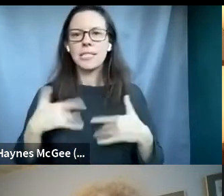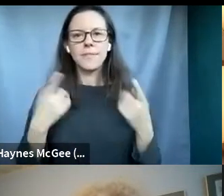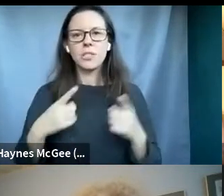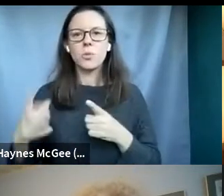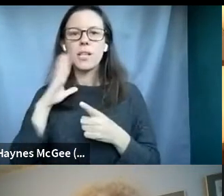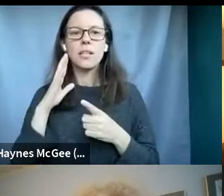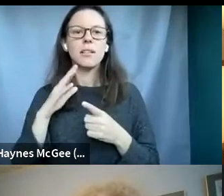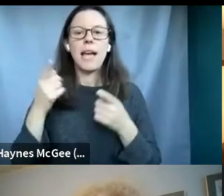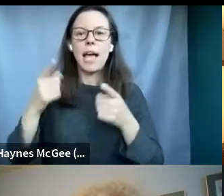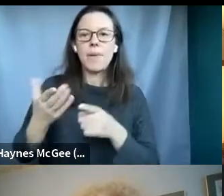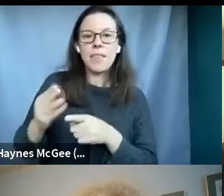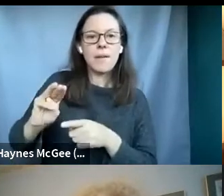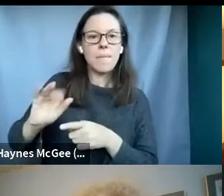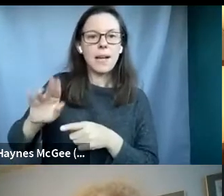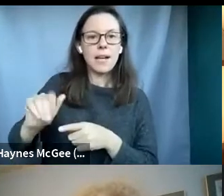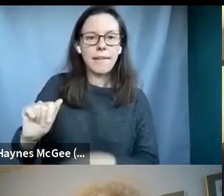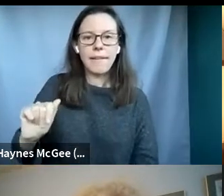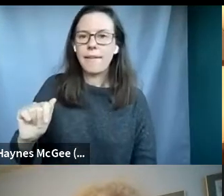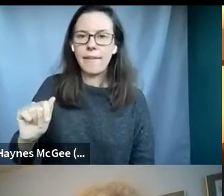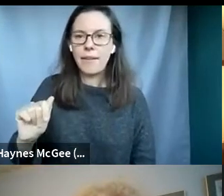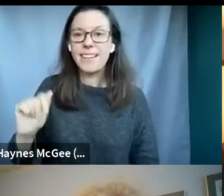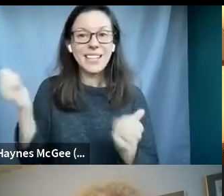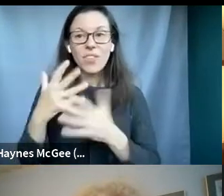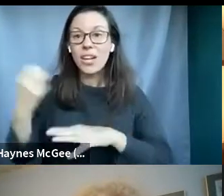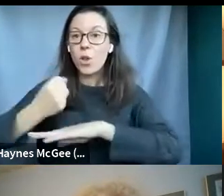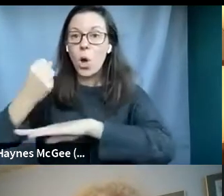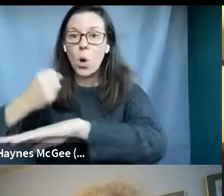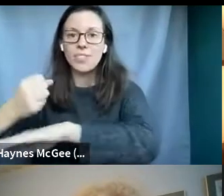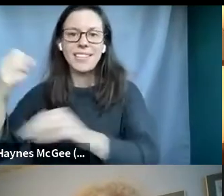We decided to scrap all of this because everything closed down and everything became virtual.